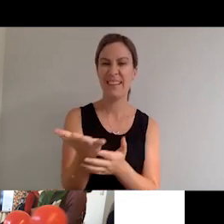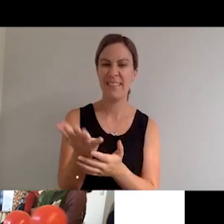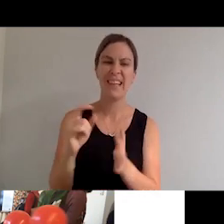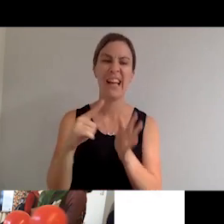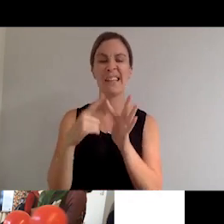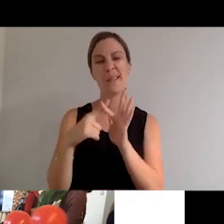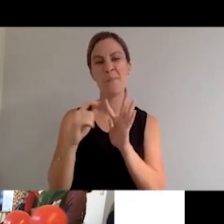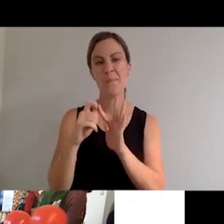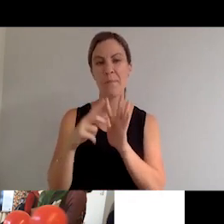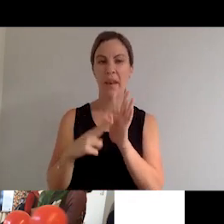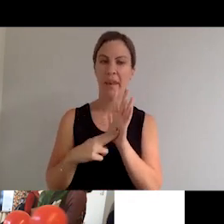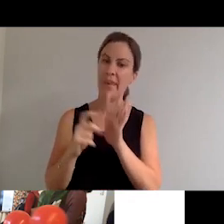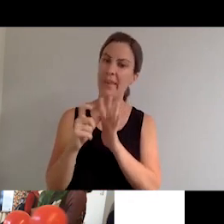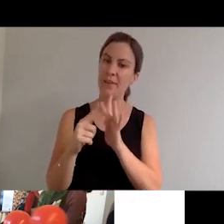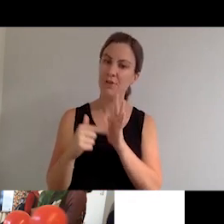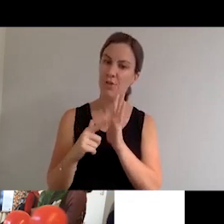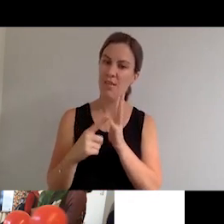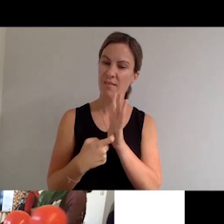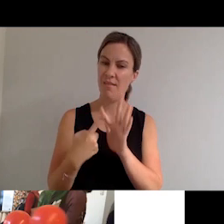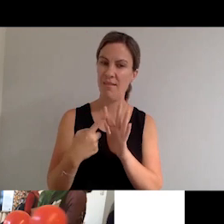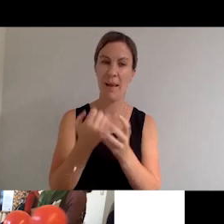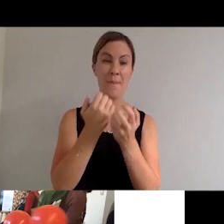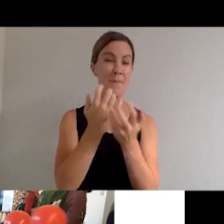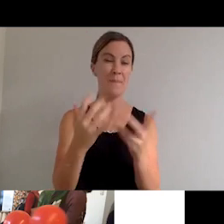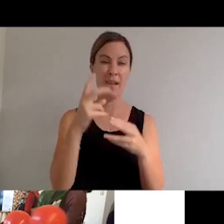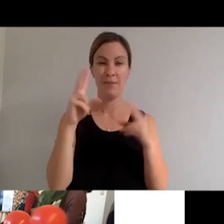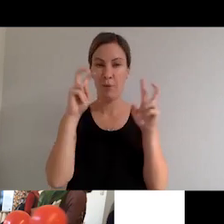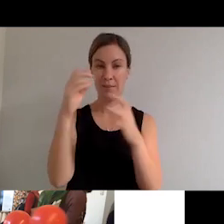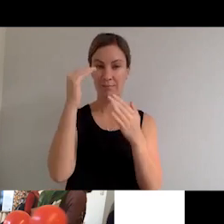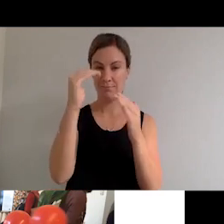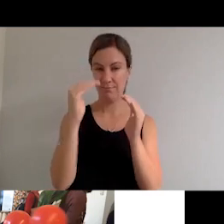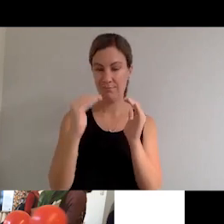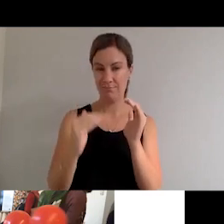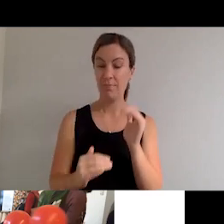One thing that I would really encourage you to do - you can do this digitally if you haven't - is work out what money